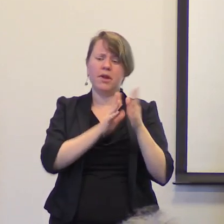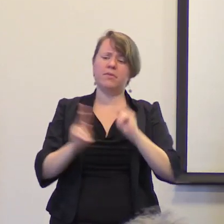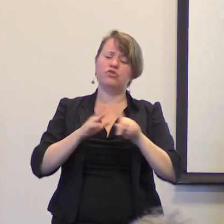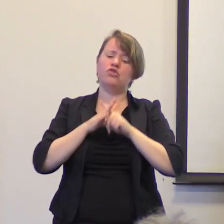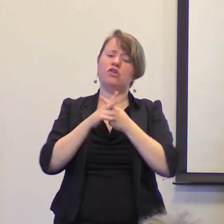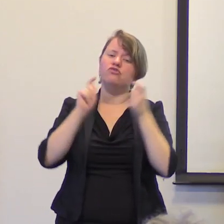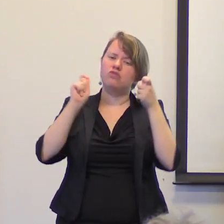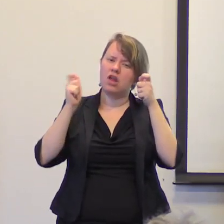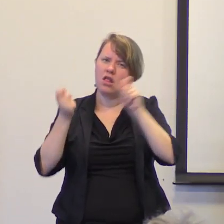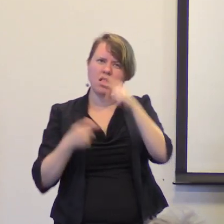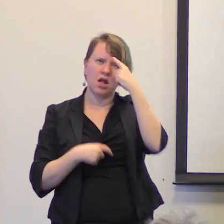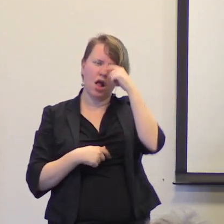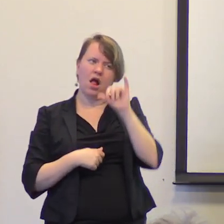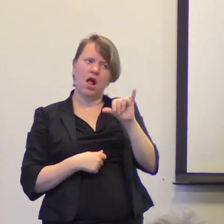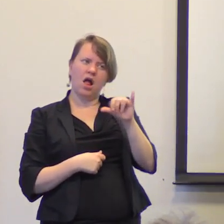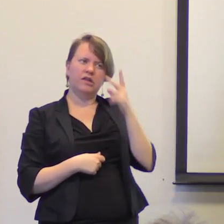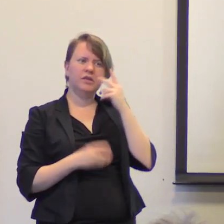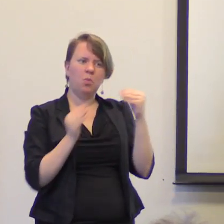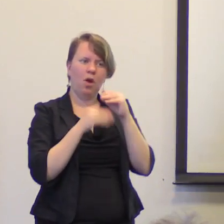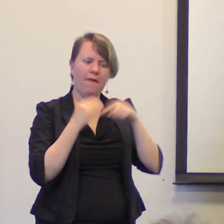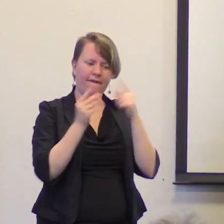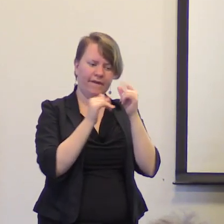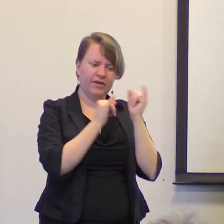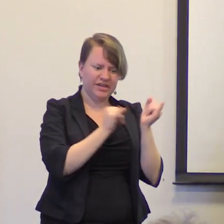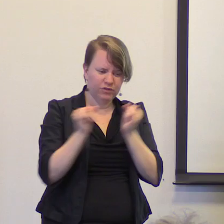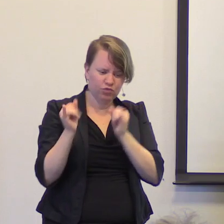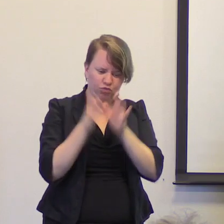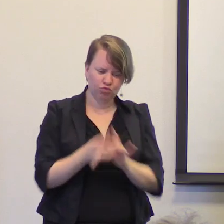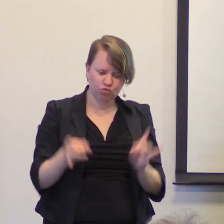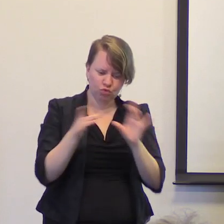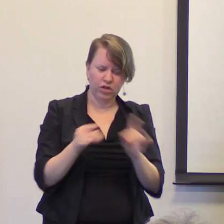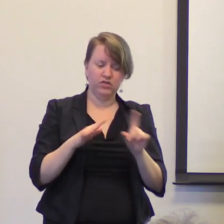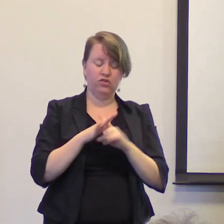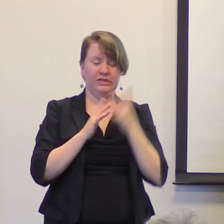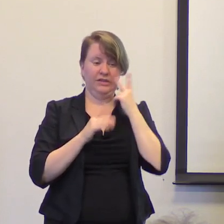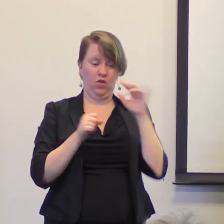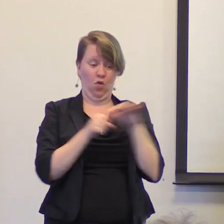more about the individual stories and started to see that this whole fear of "the other,"